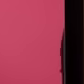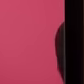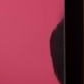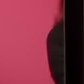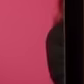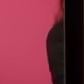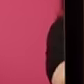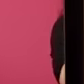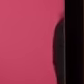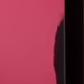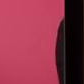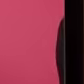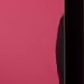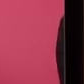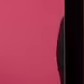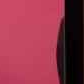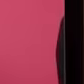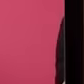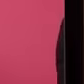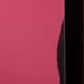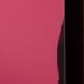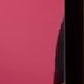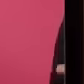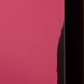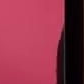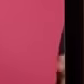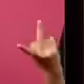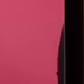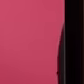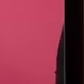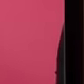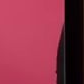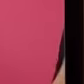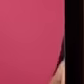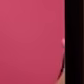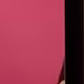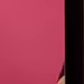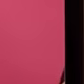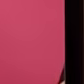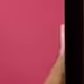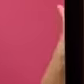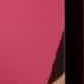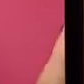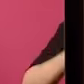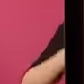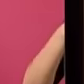Manuel in that point But tell me if he has any influence on Morena Well yes he was the director